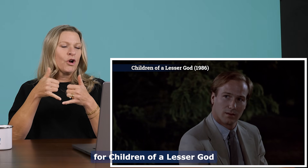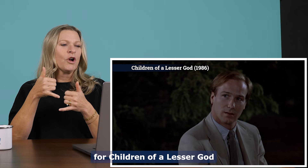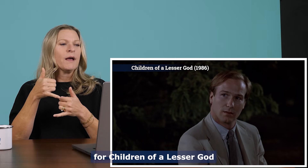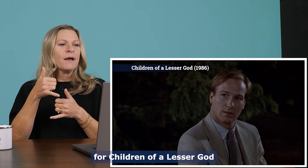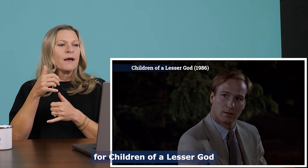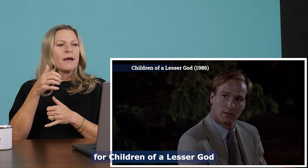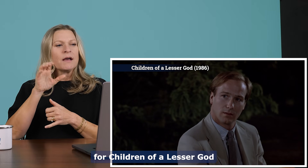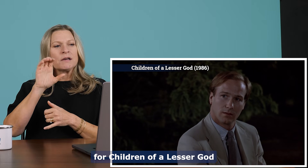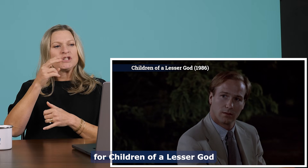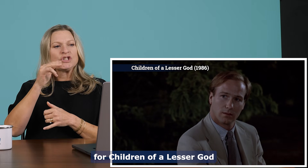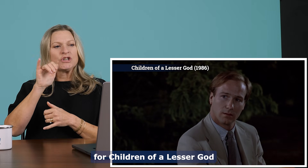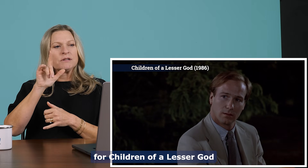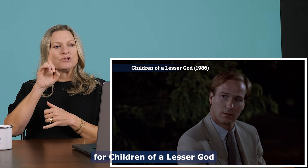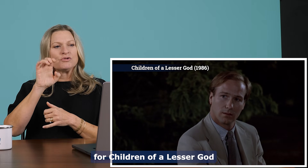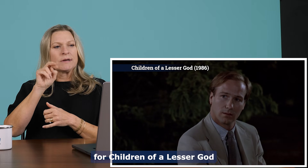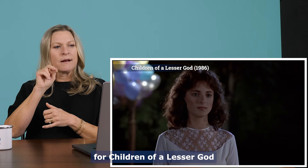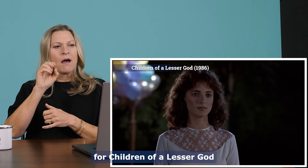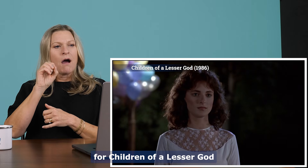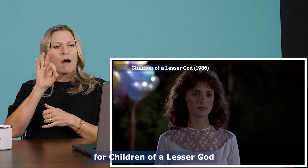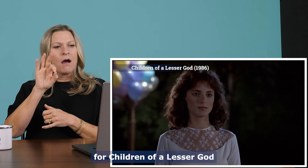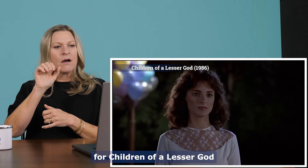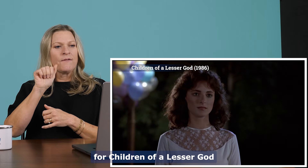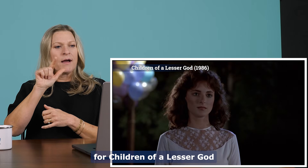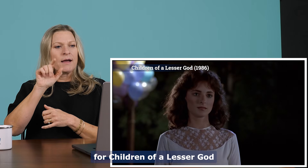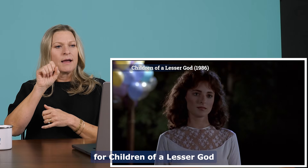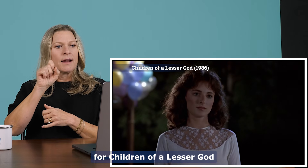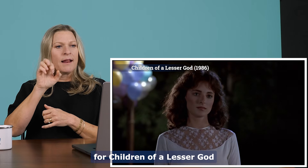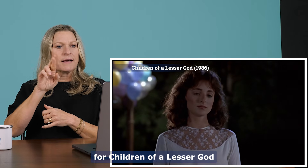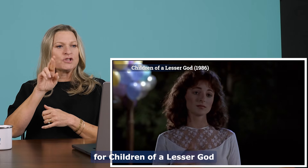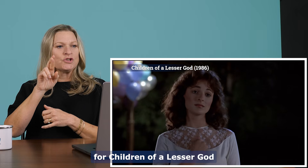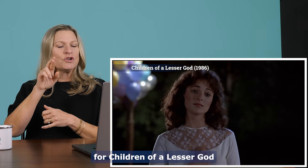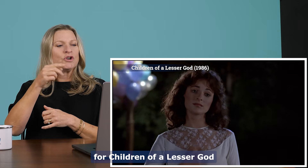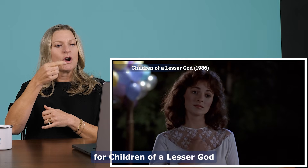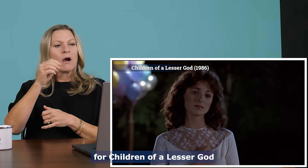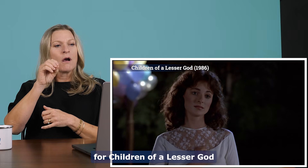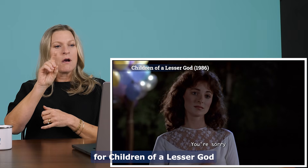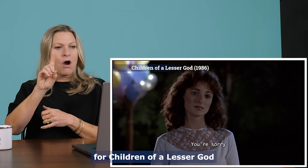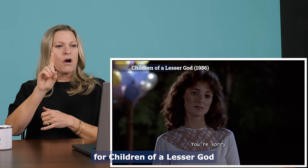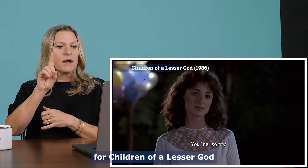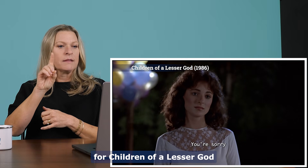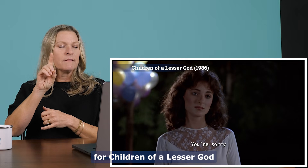for Children of a Lesser God